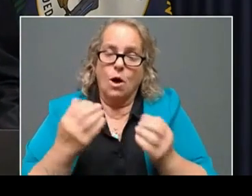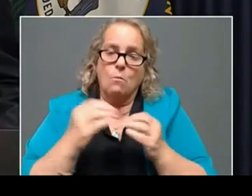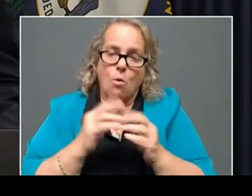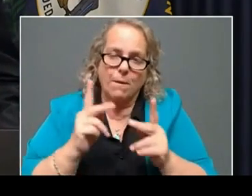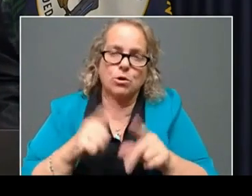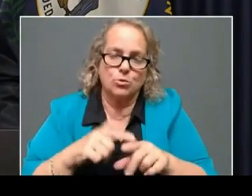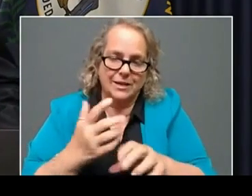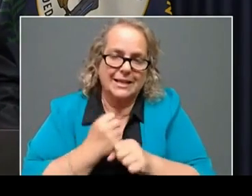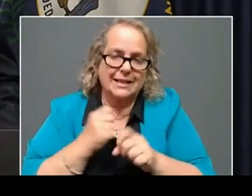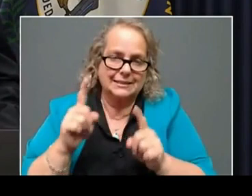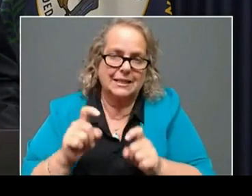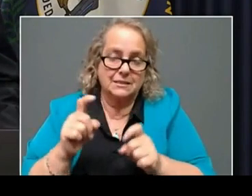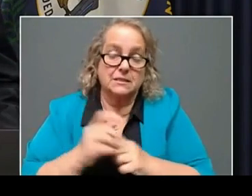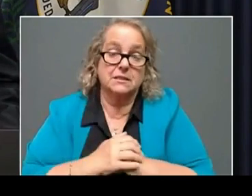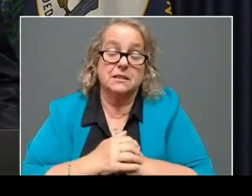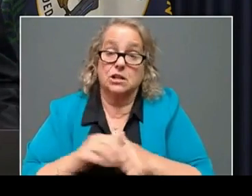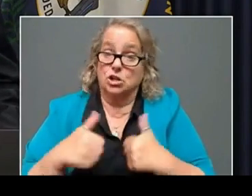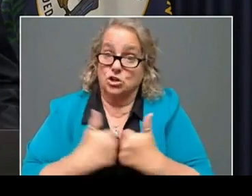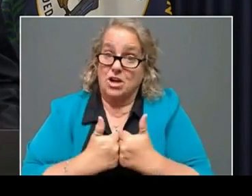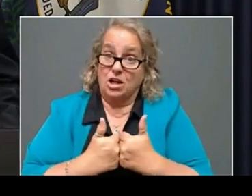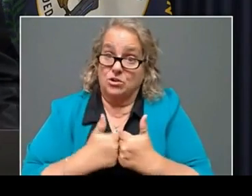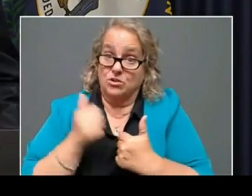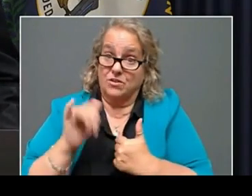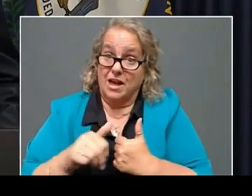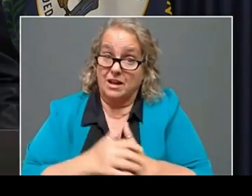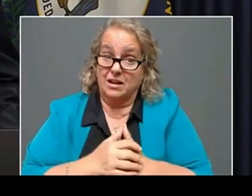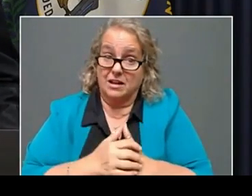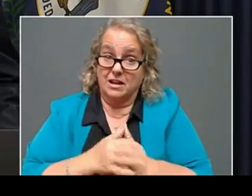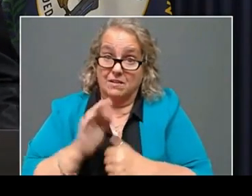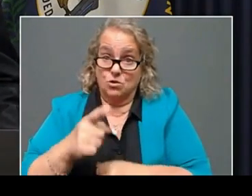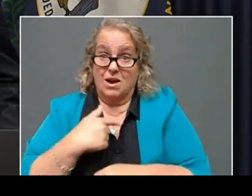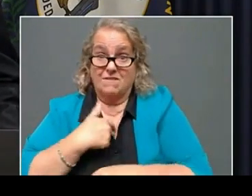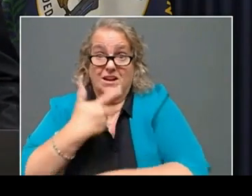challenges to that. Is that if you got the vaccine, uh you may not ever show a